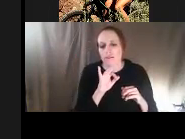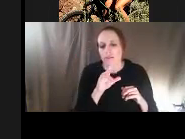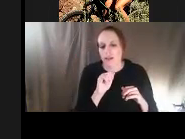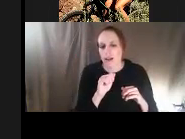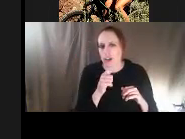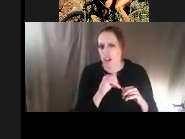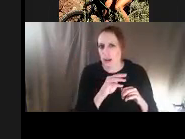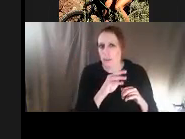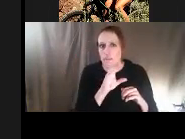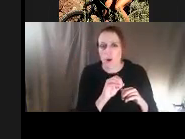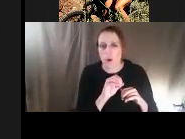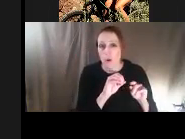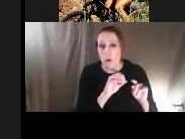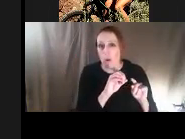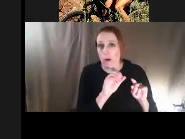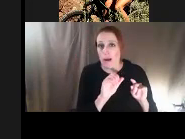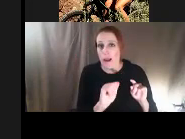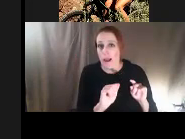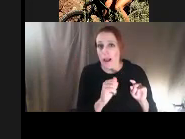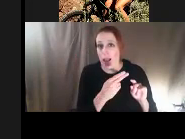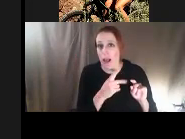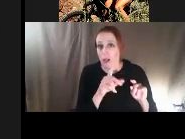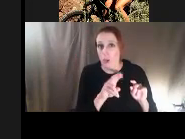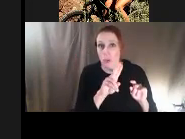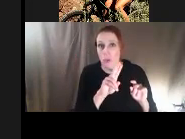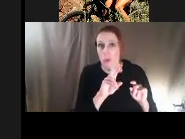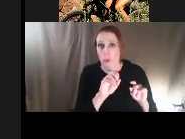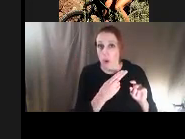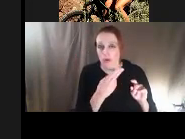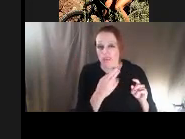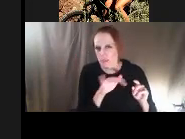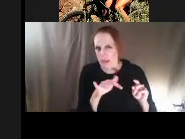However, both authors have one thing in common, and they basically said the greatest threat to